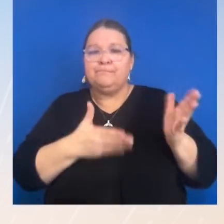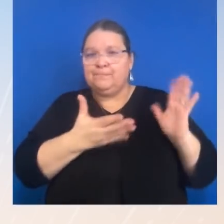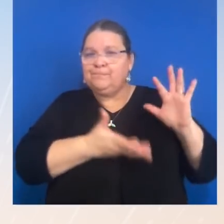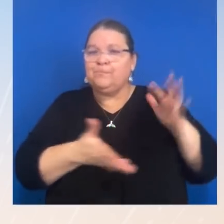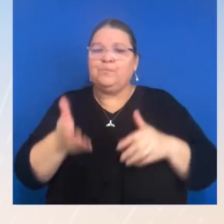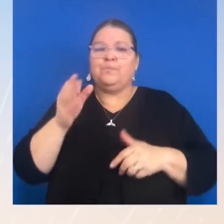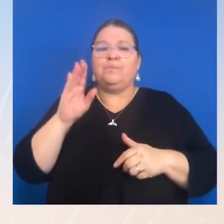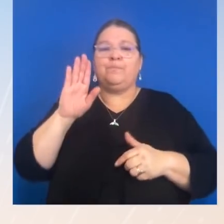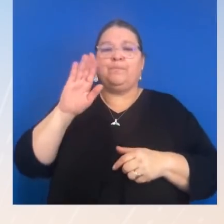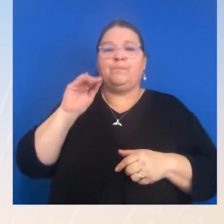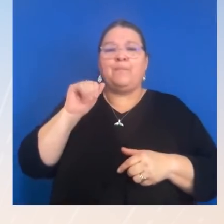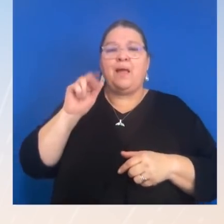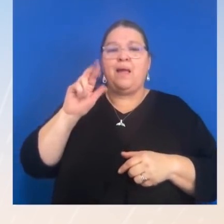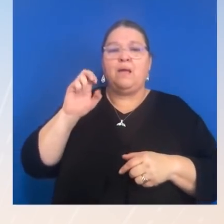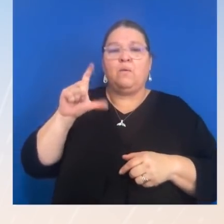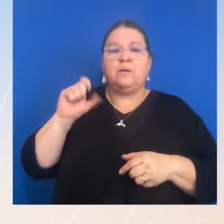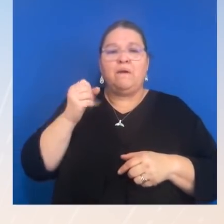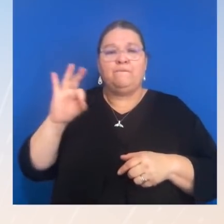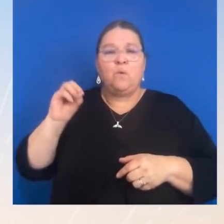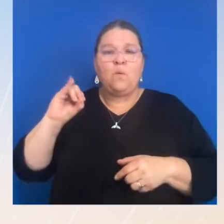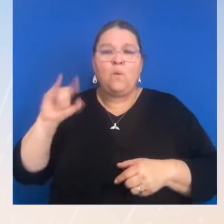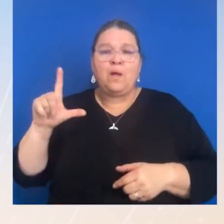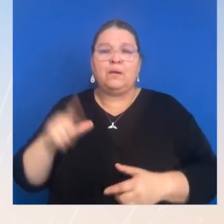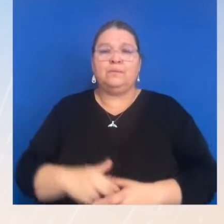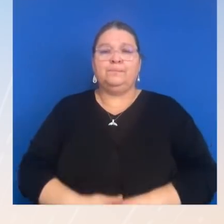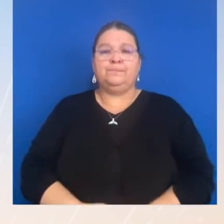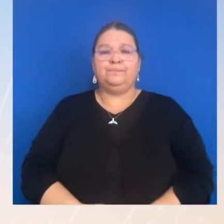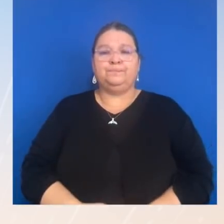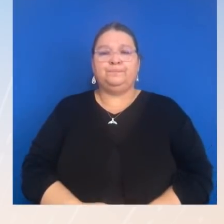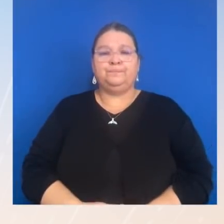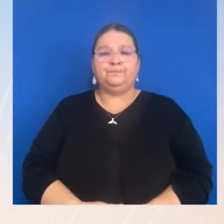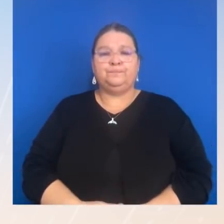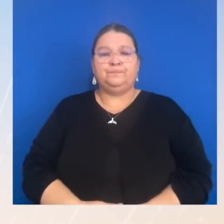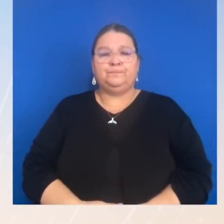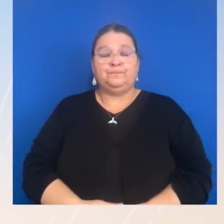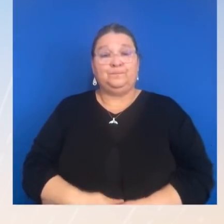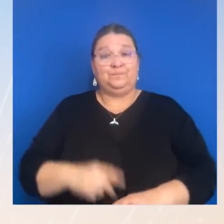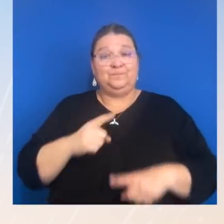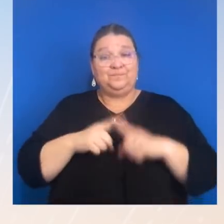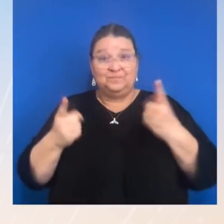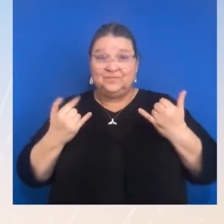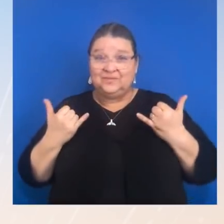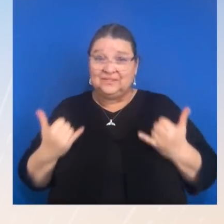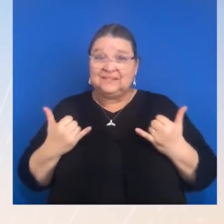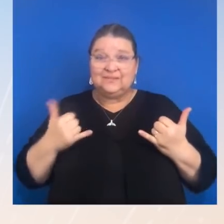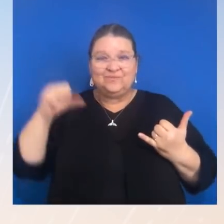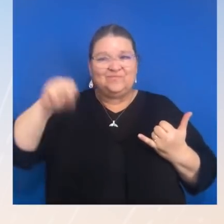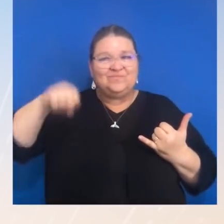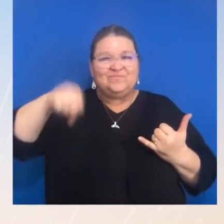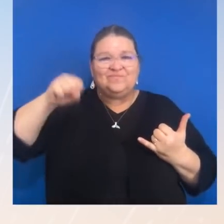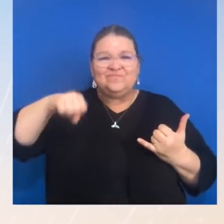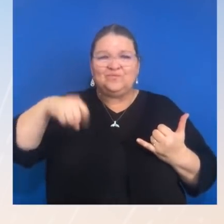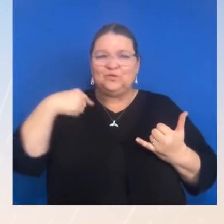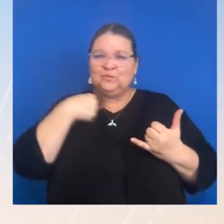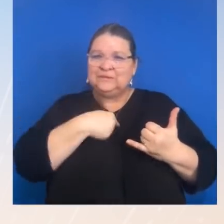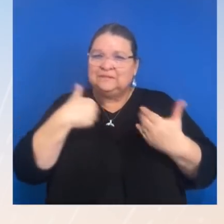but we also are dealing now with a new challenge. That is why we're seeing the inflationary pressures go up. Go ahead.